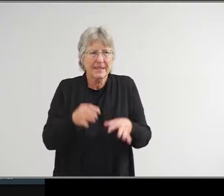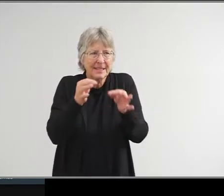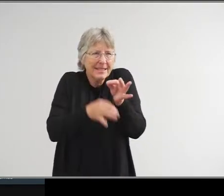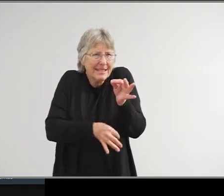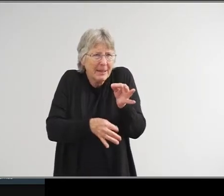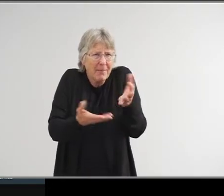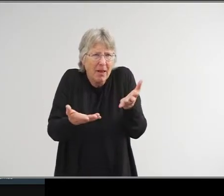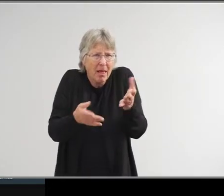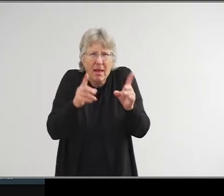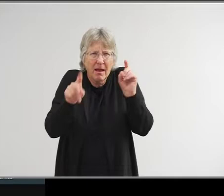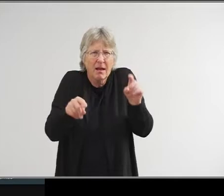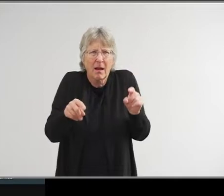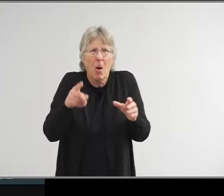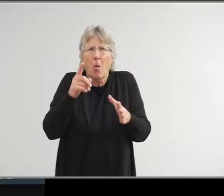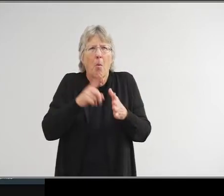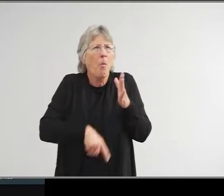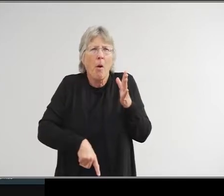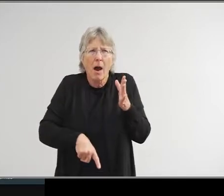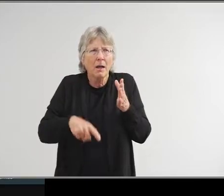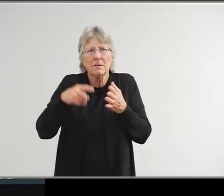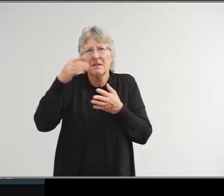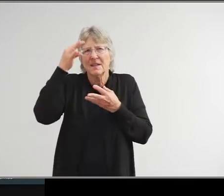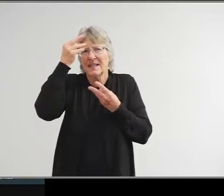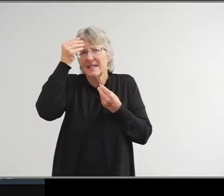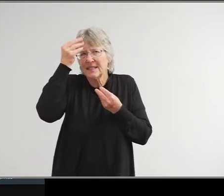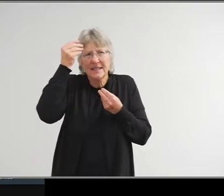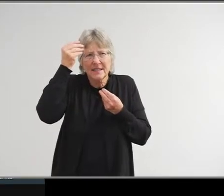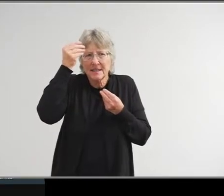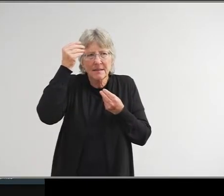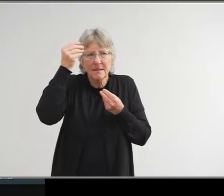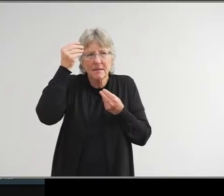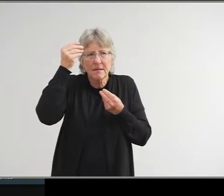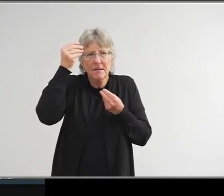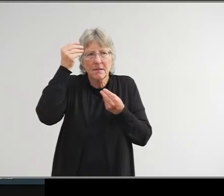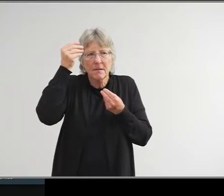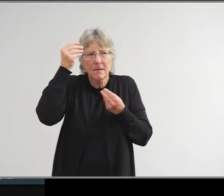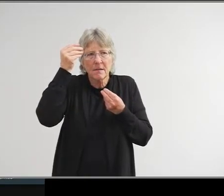under what considerations given the current surge